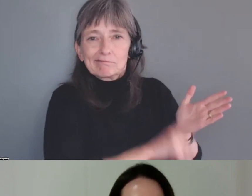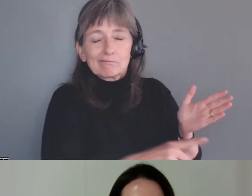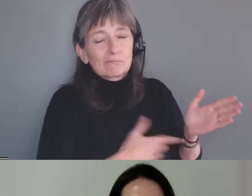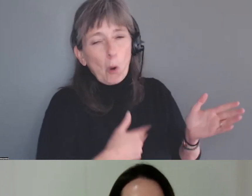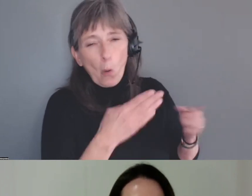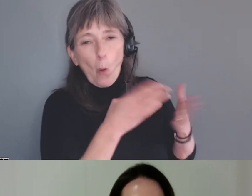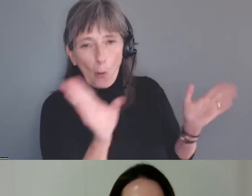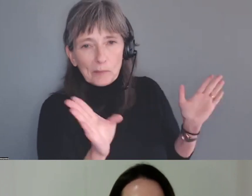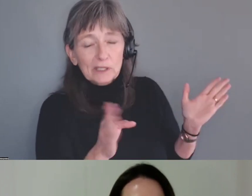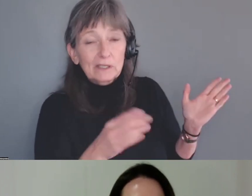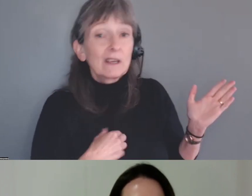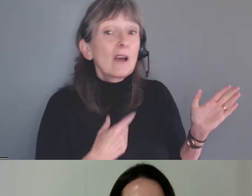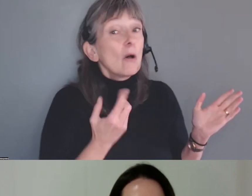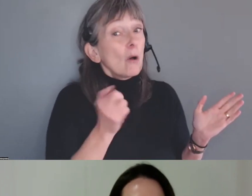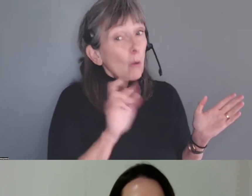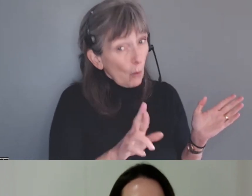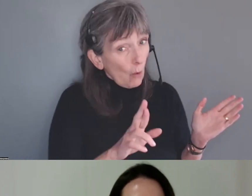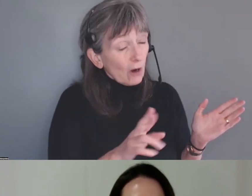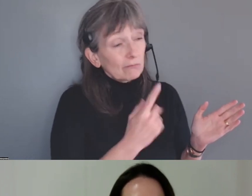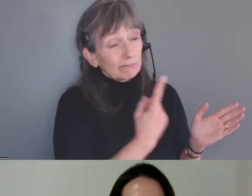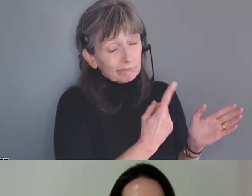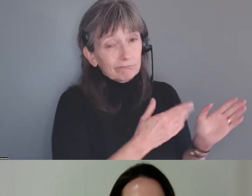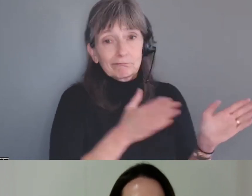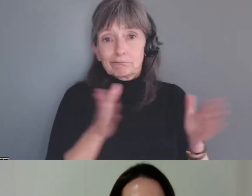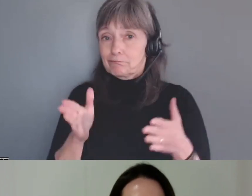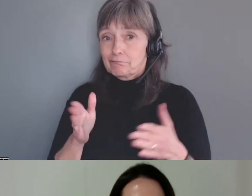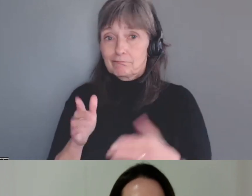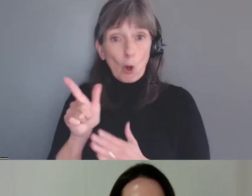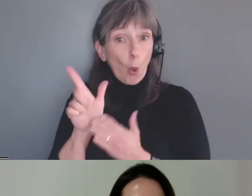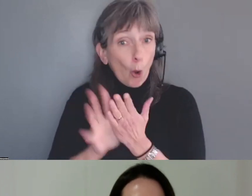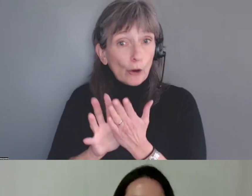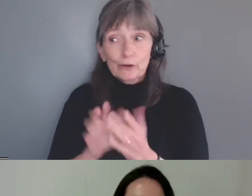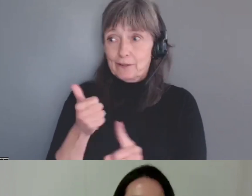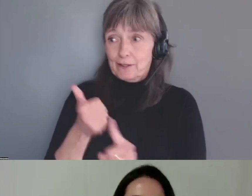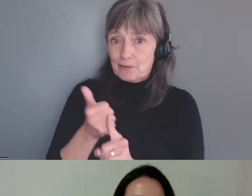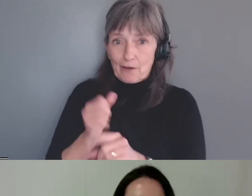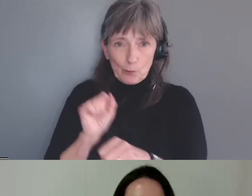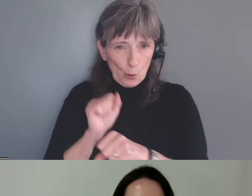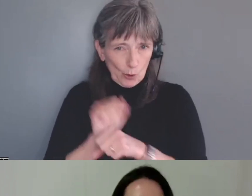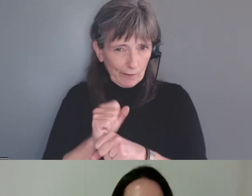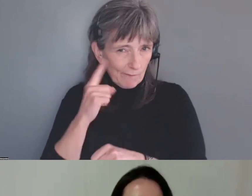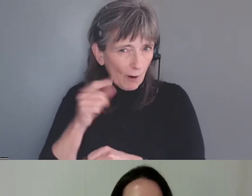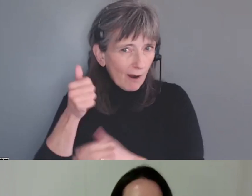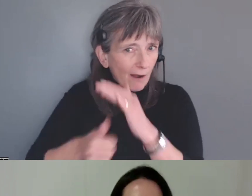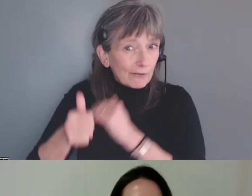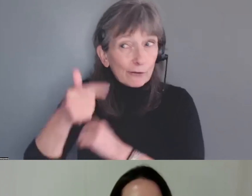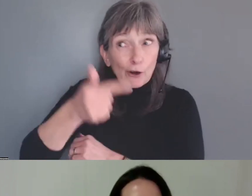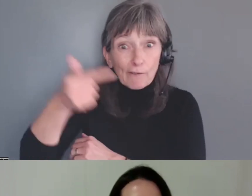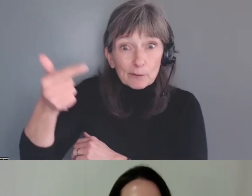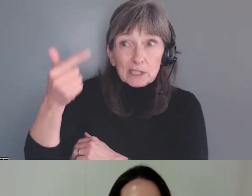a group of lawyers who work for government where we think, okay, these are probably very careful